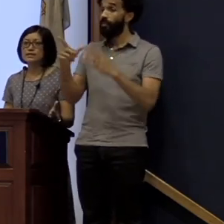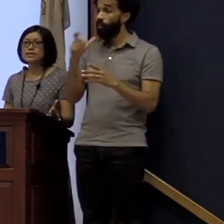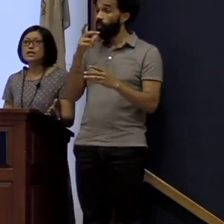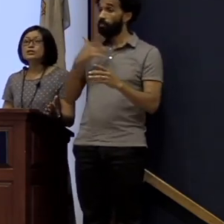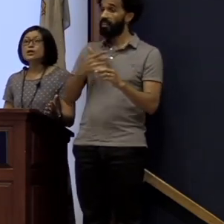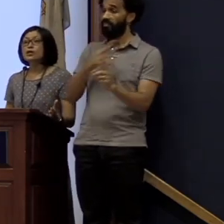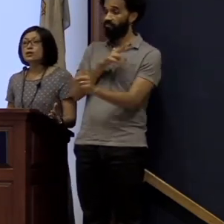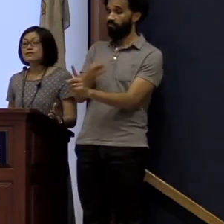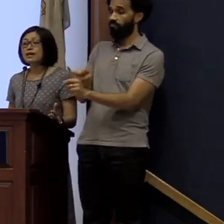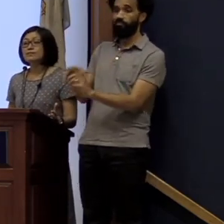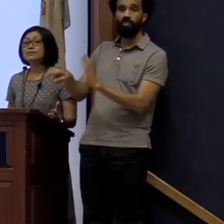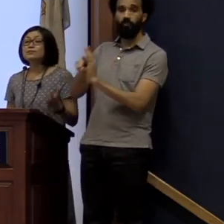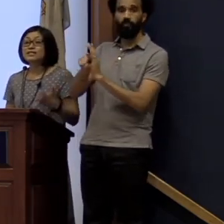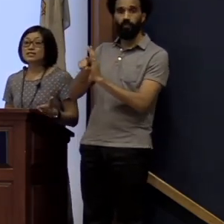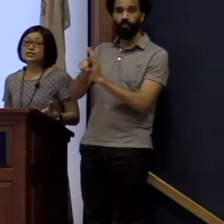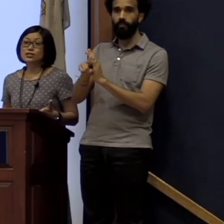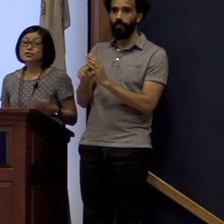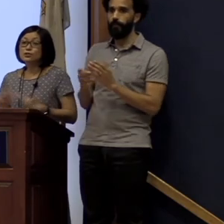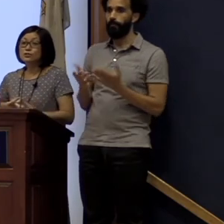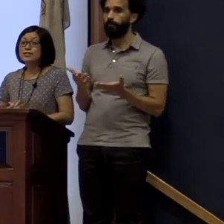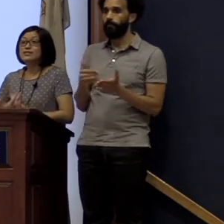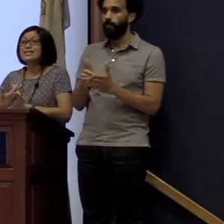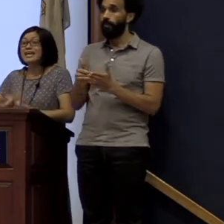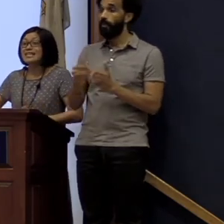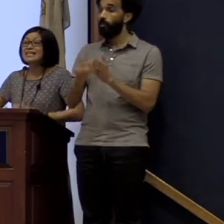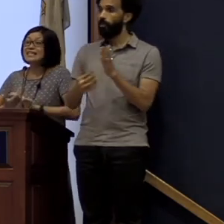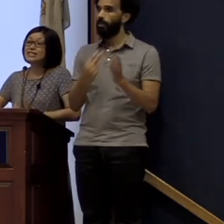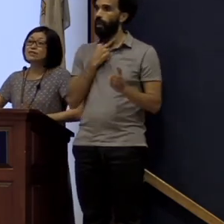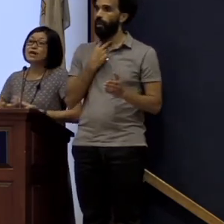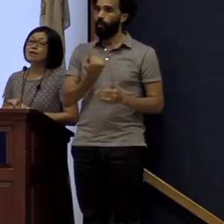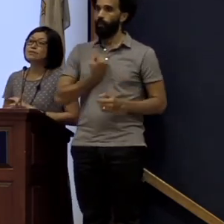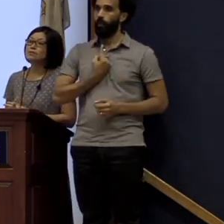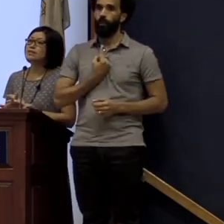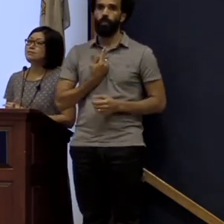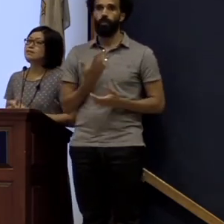So a lot of times the researchers those of us are again the nature of the RPP comes up